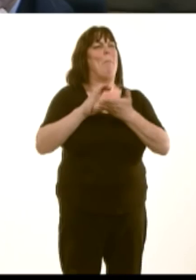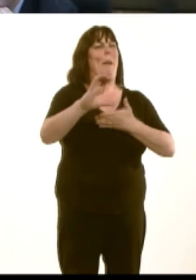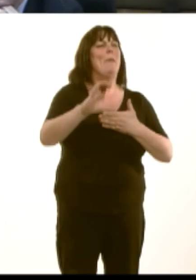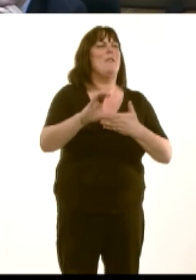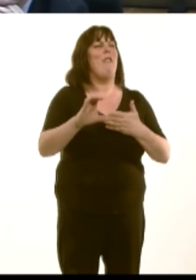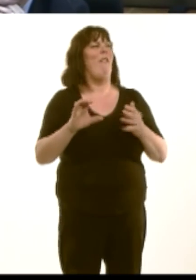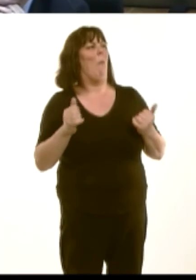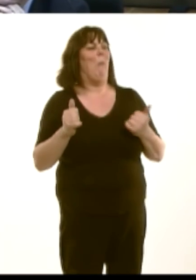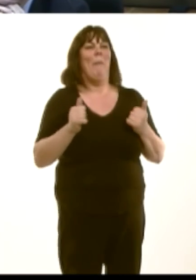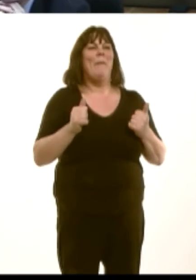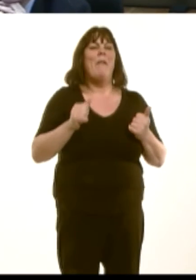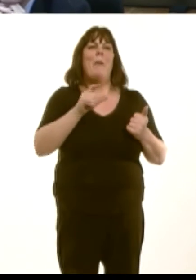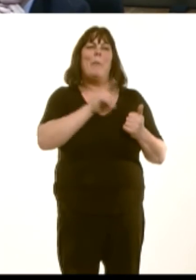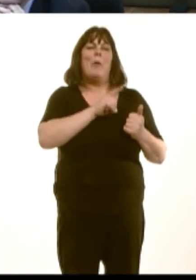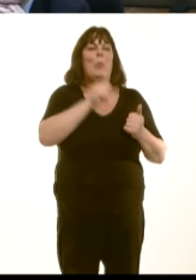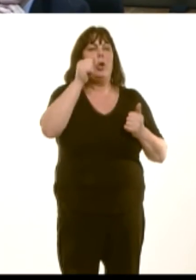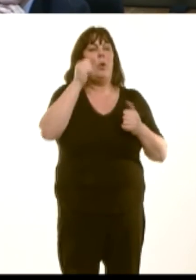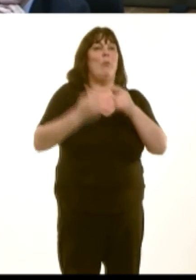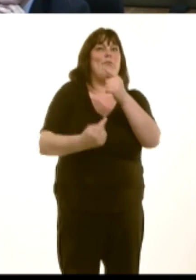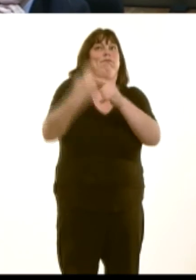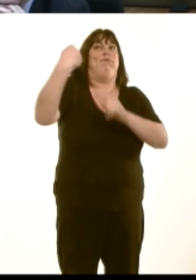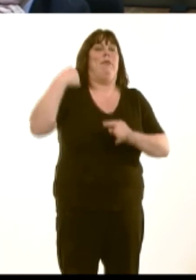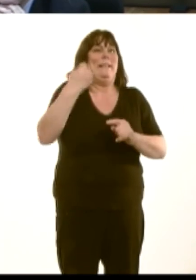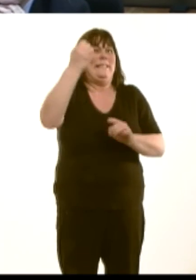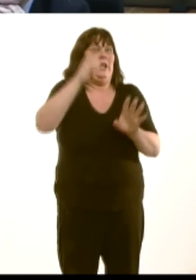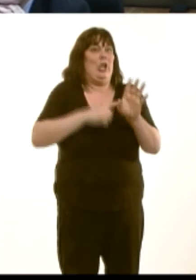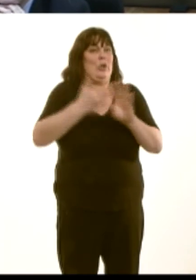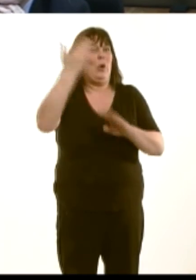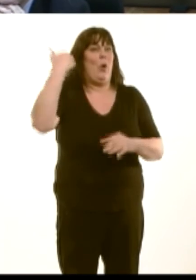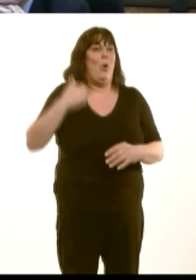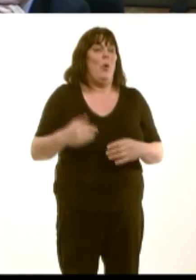we knew back at the beginning of the last decade that to move straight to an area-based